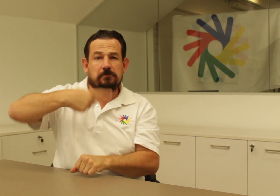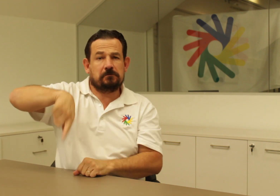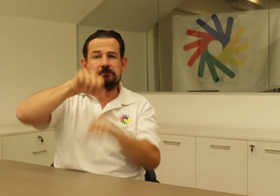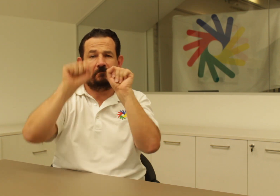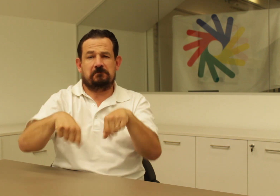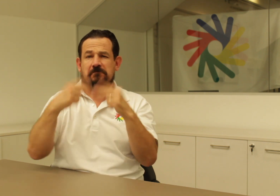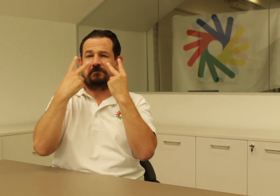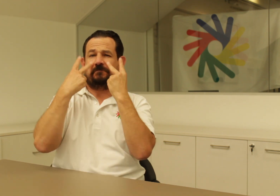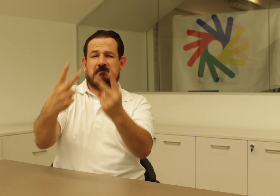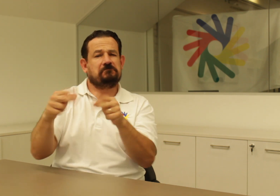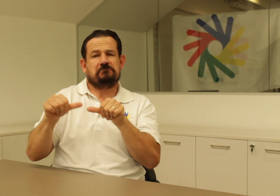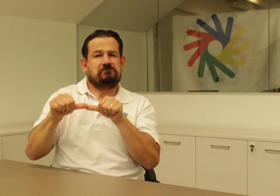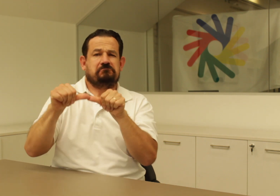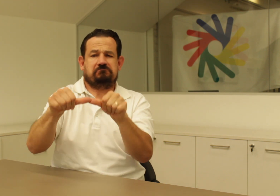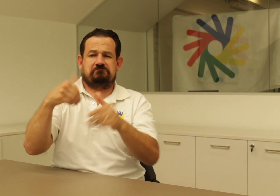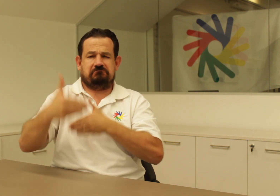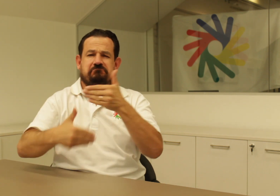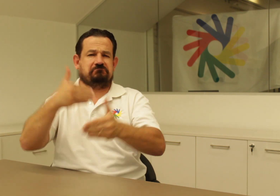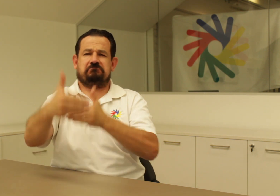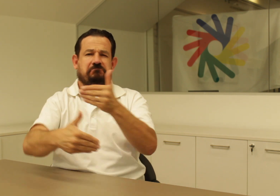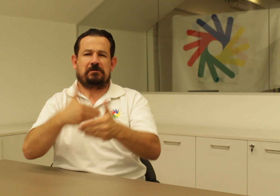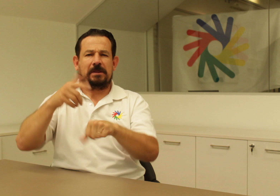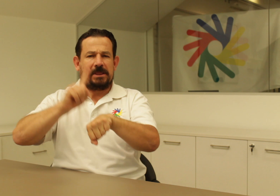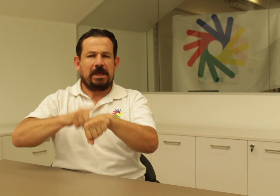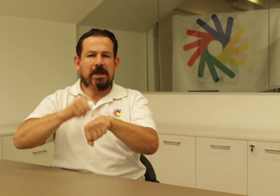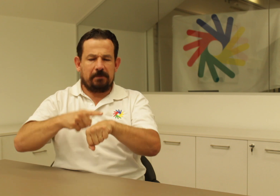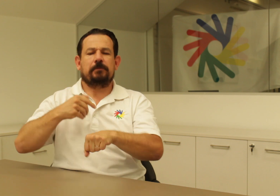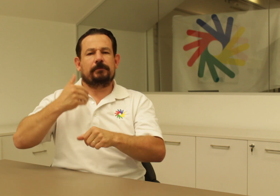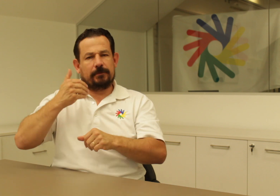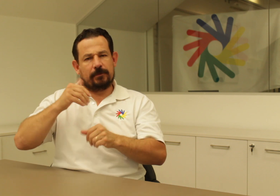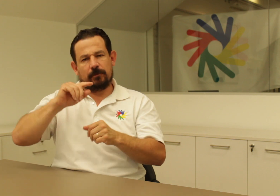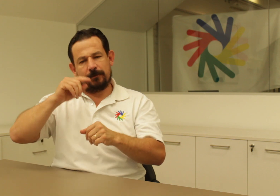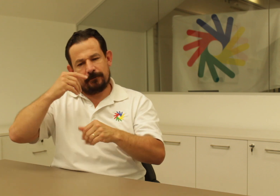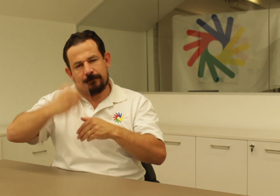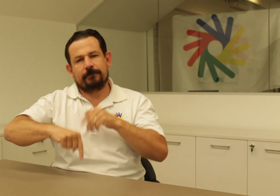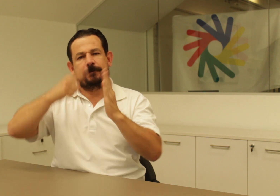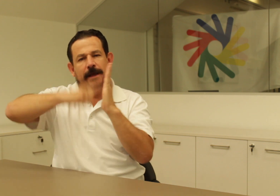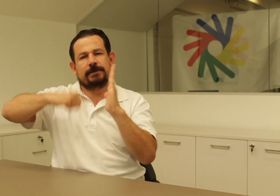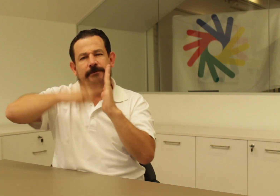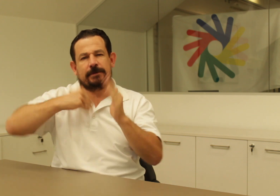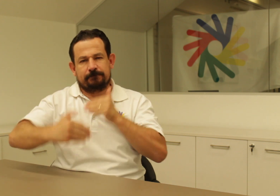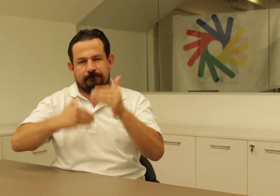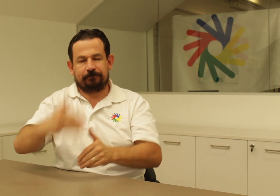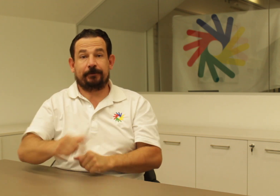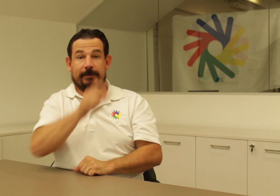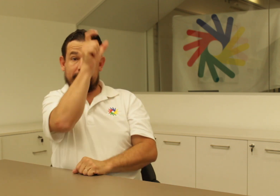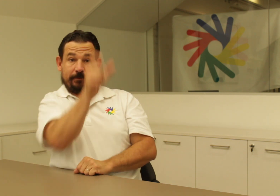the events so we all can see plans come to fruition over time, each month.